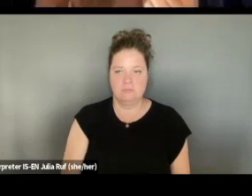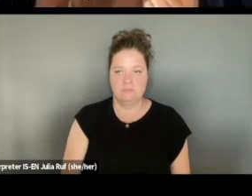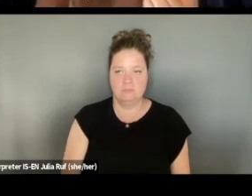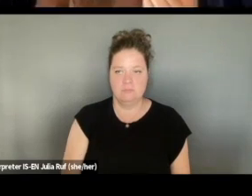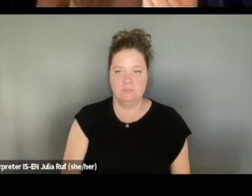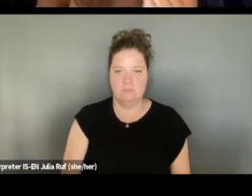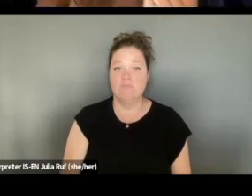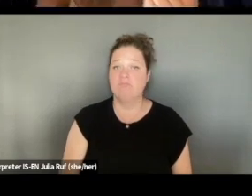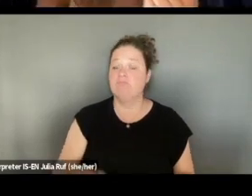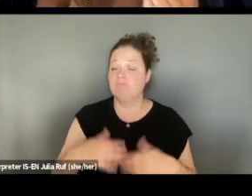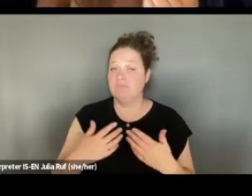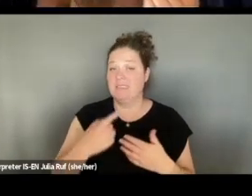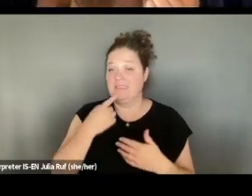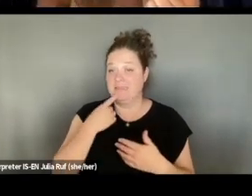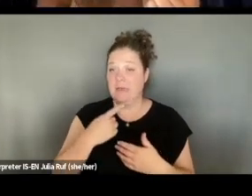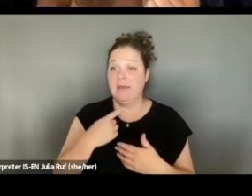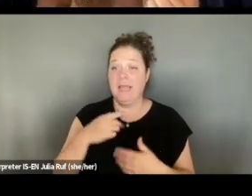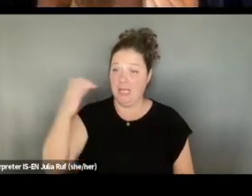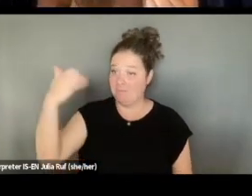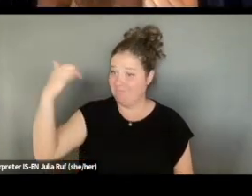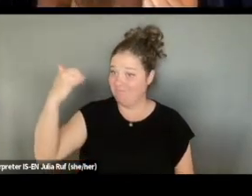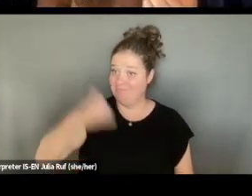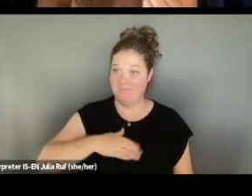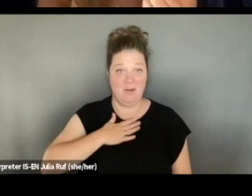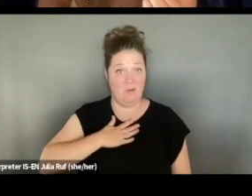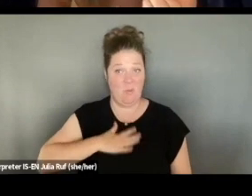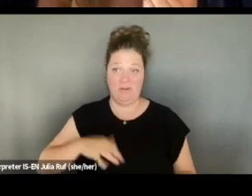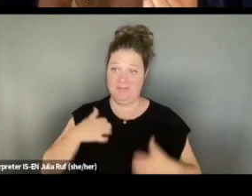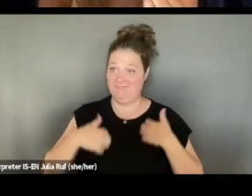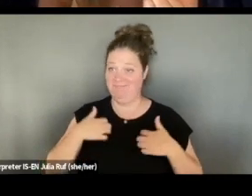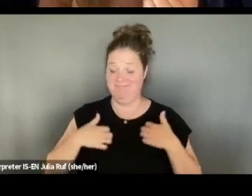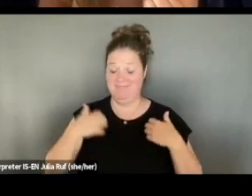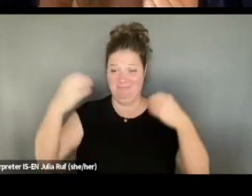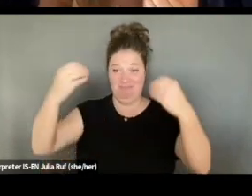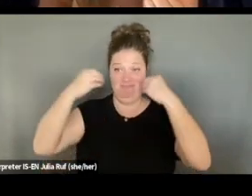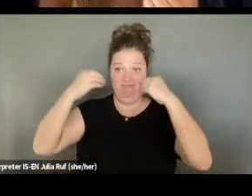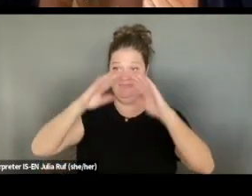So, 60% says, yes,